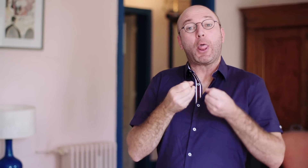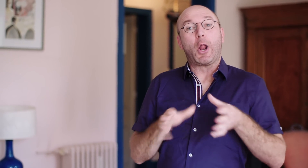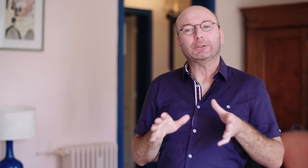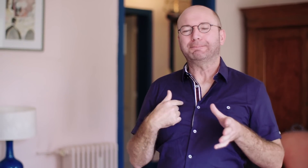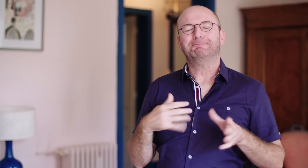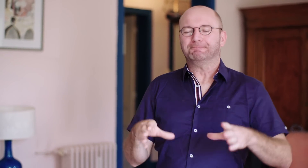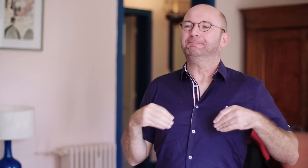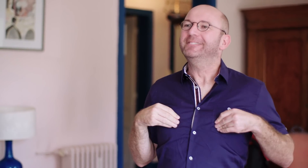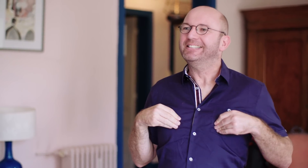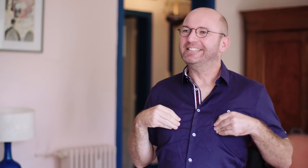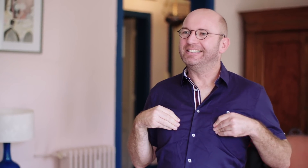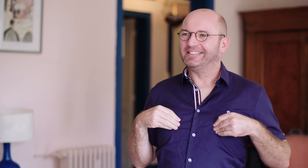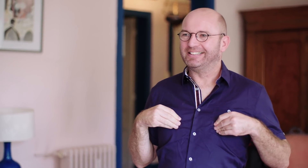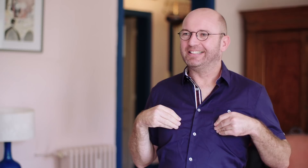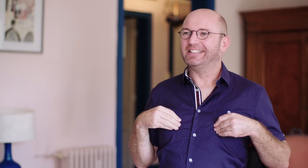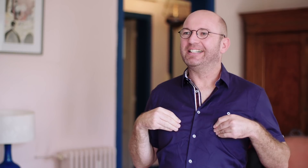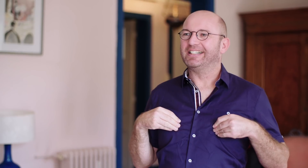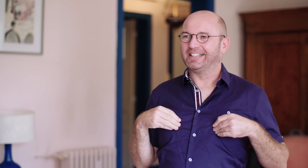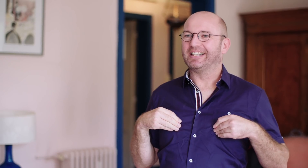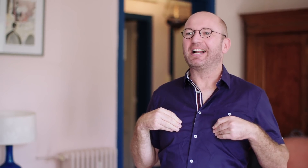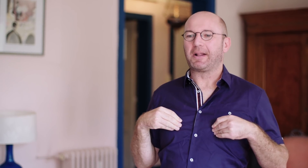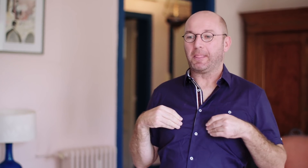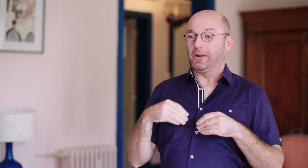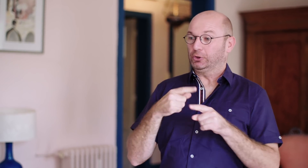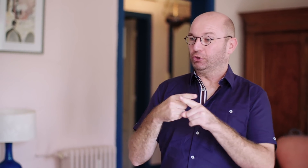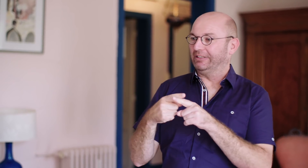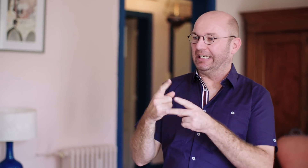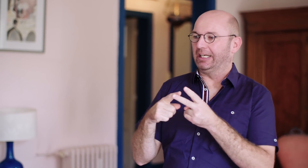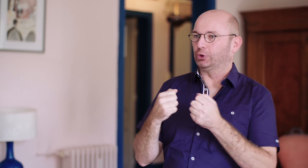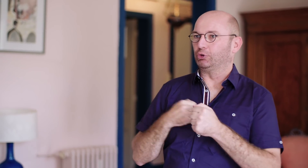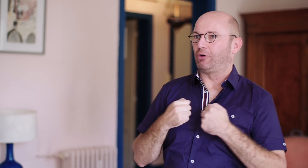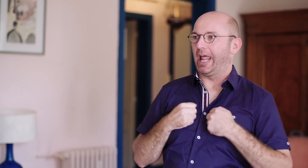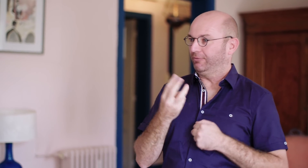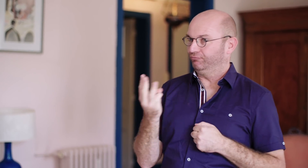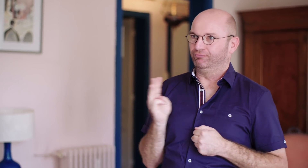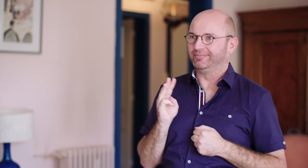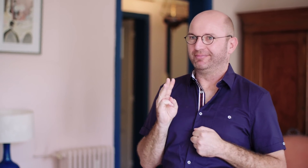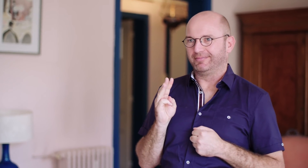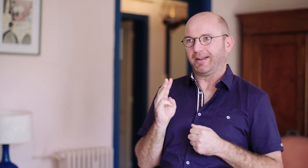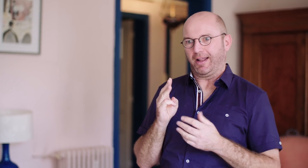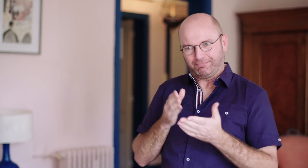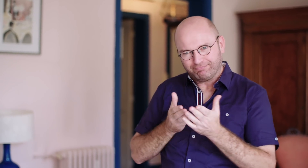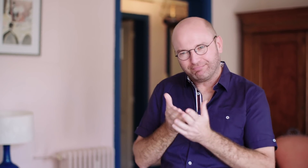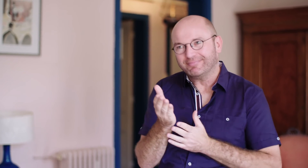Yeah, I'm really disappointed. Really disappointed. But I accept that we lost.